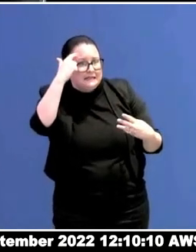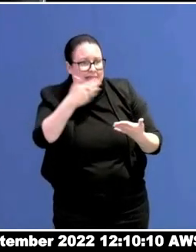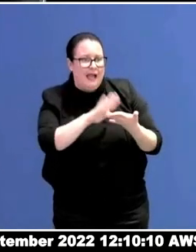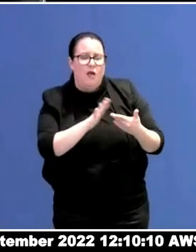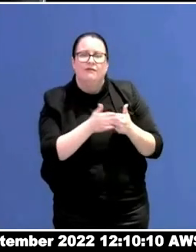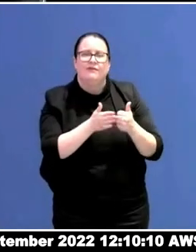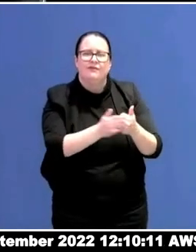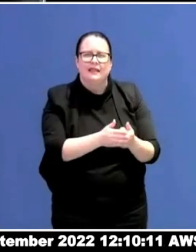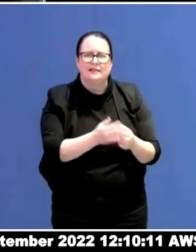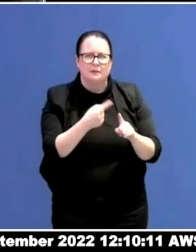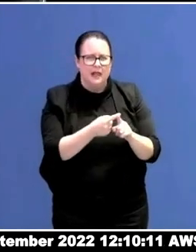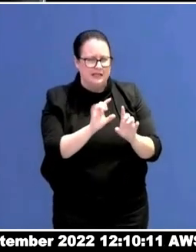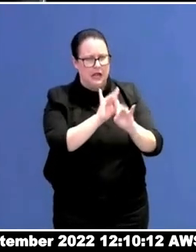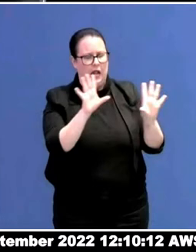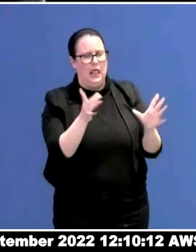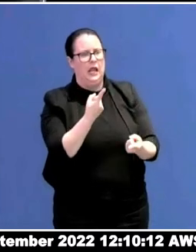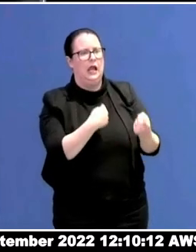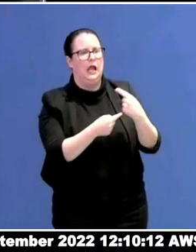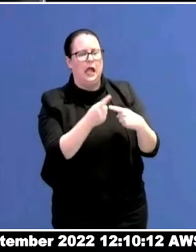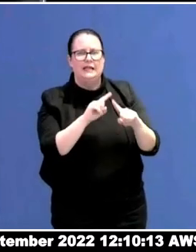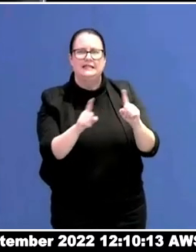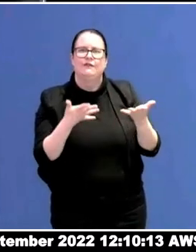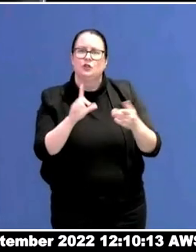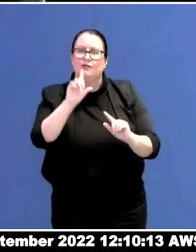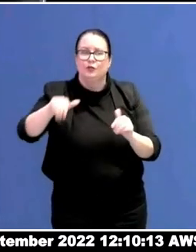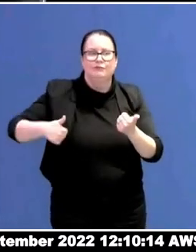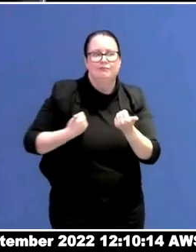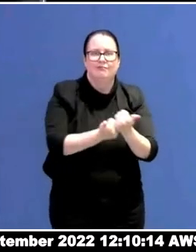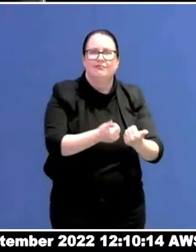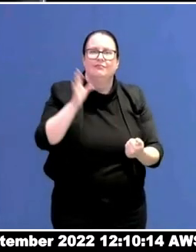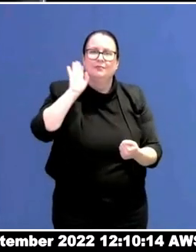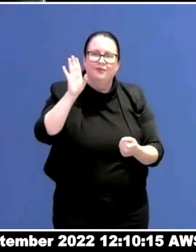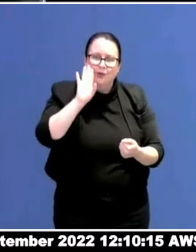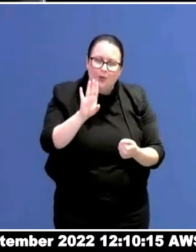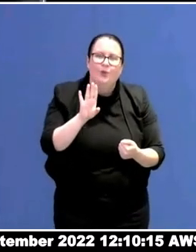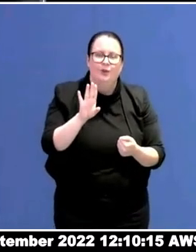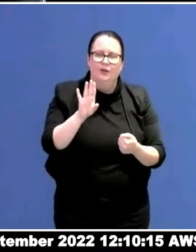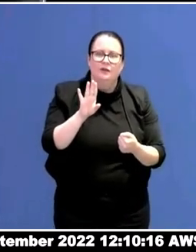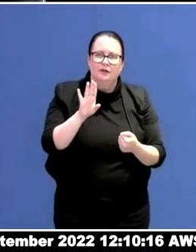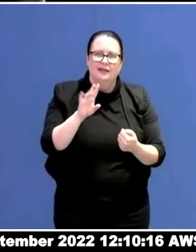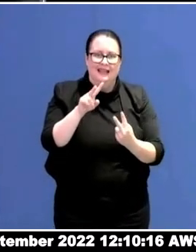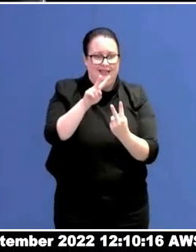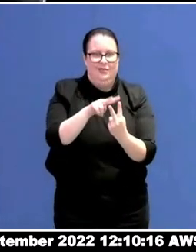provided of these services that you have introduced into the - these institutions.